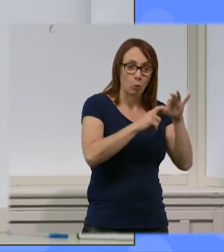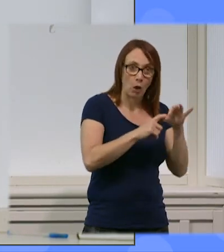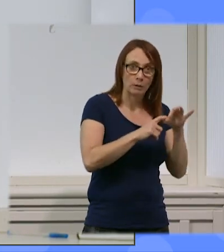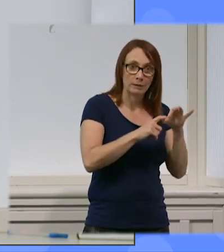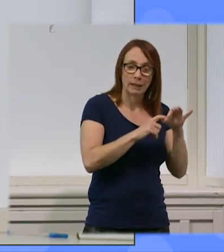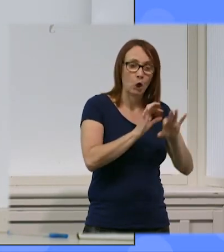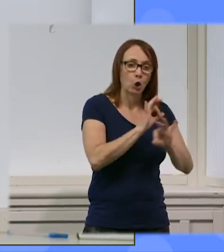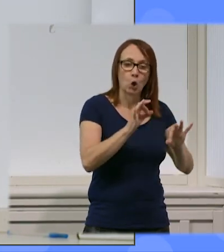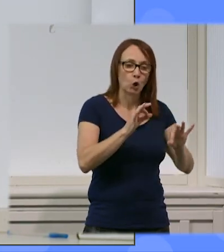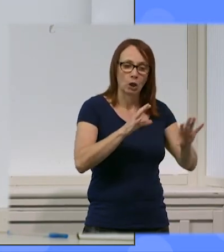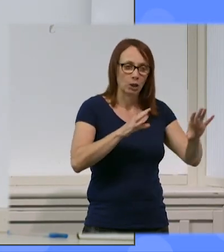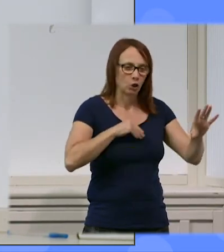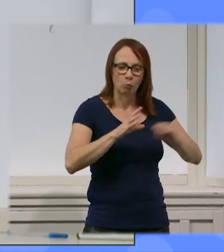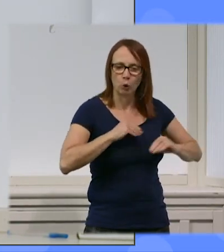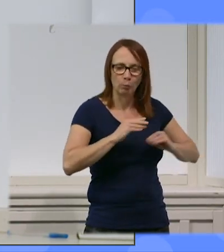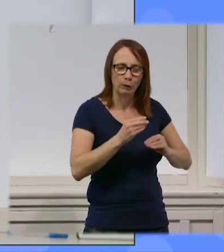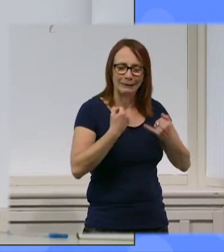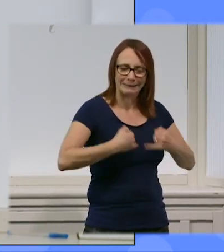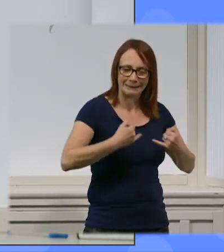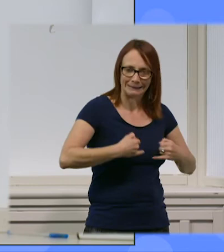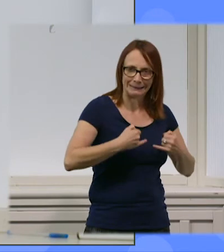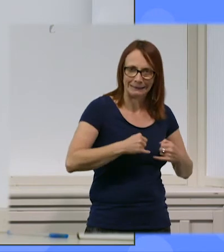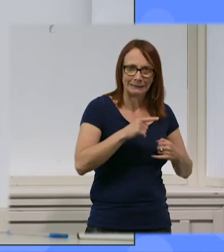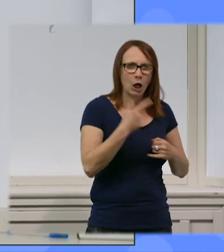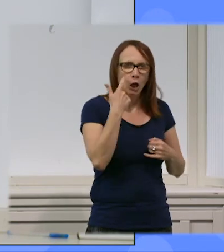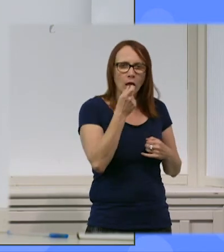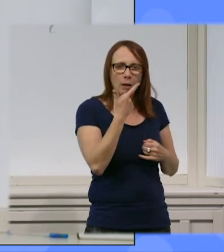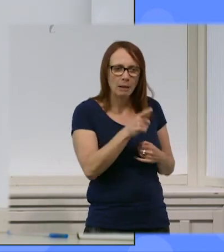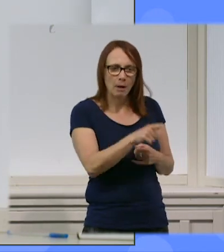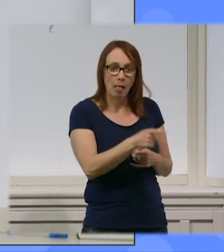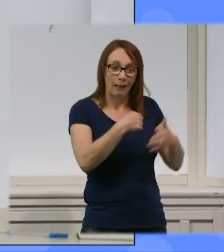share from renewables and on levels of young people who are in education and